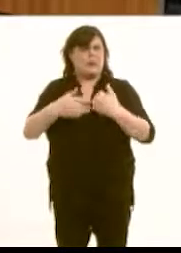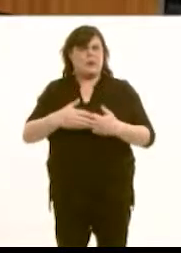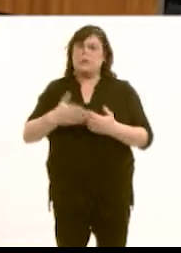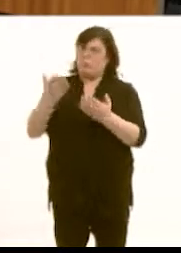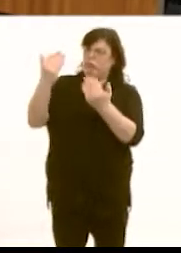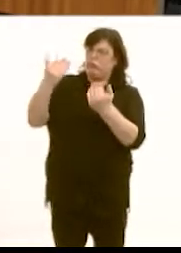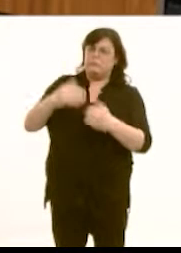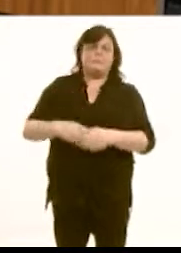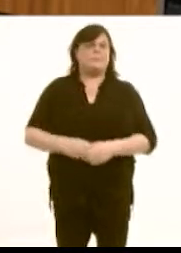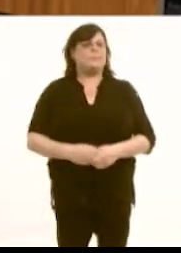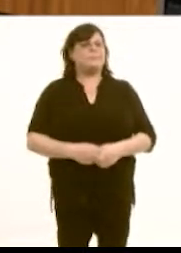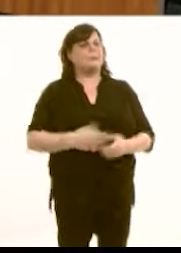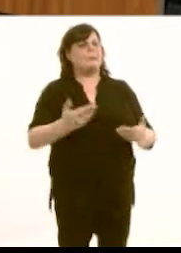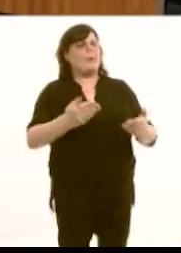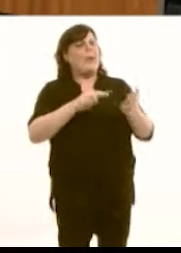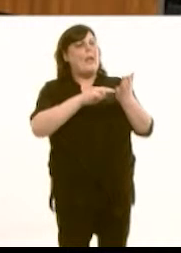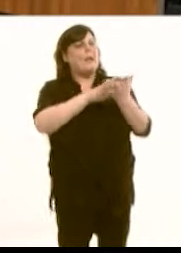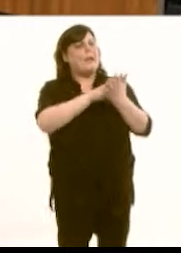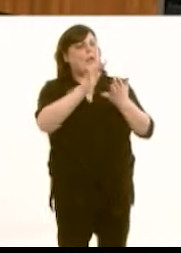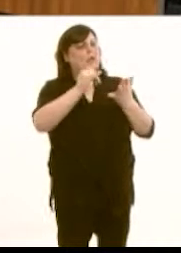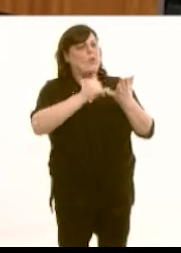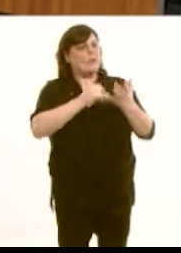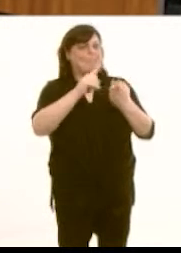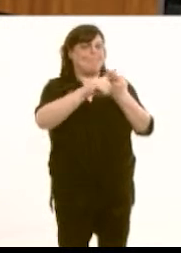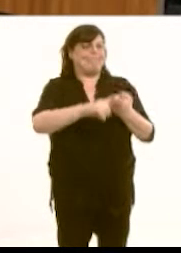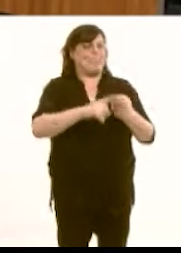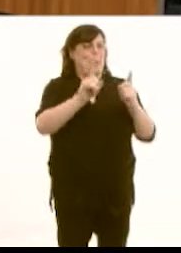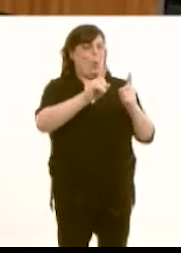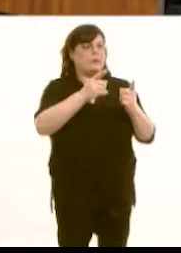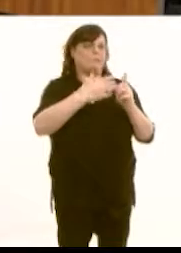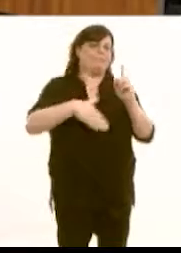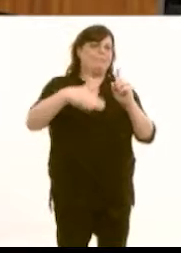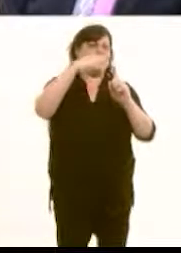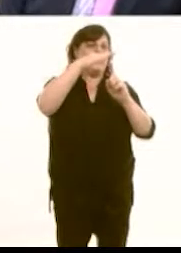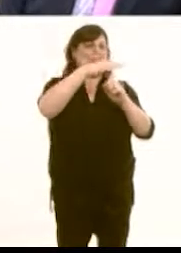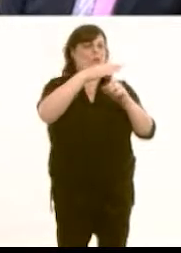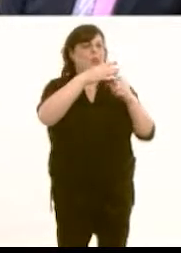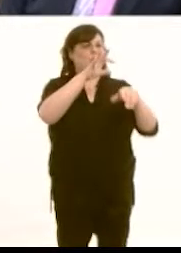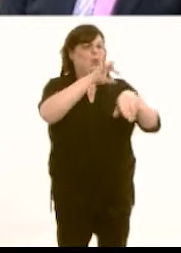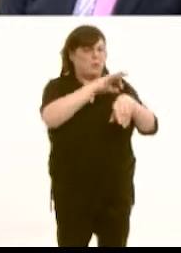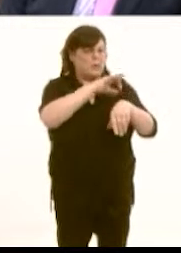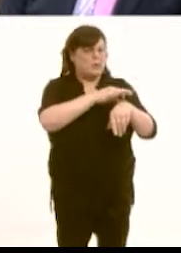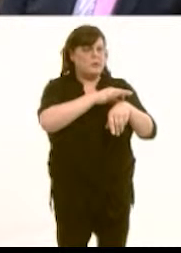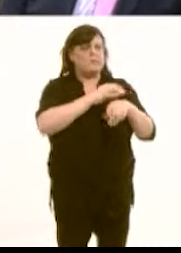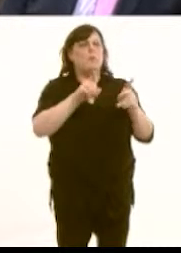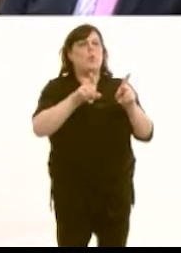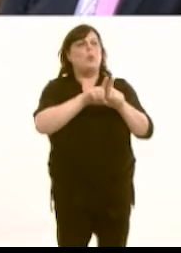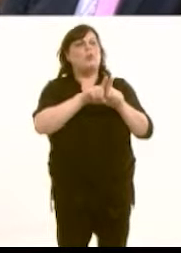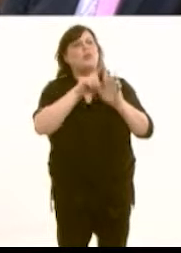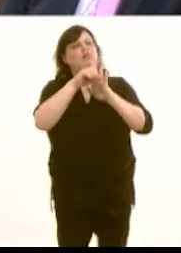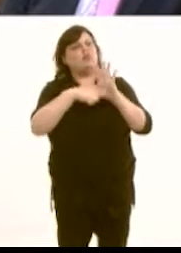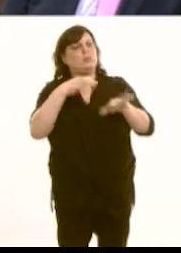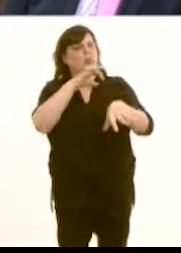Carwyn Jones: The NHS depends on senior doctors, it depends on junior doctors, it depends on nurses.